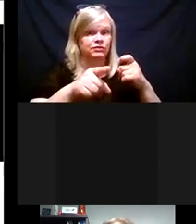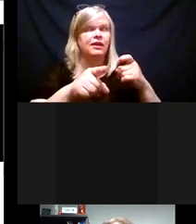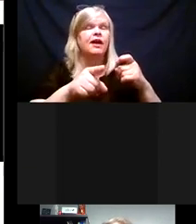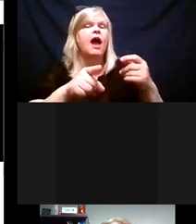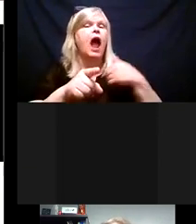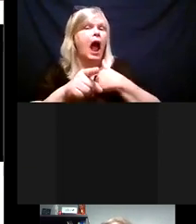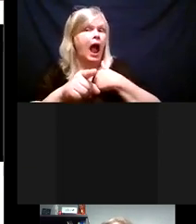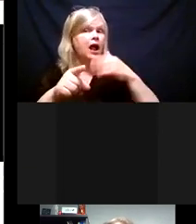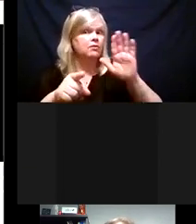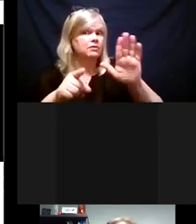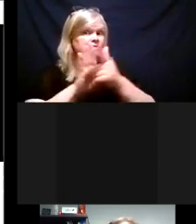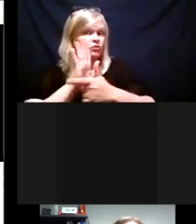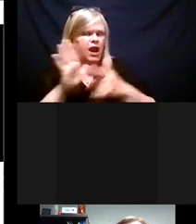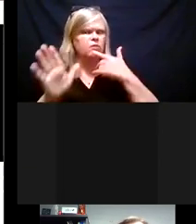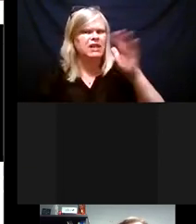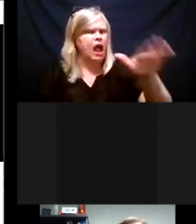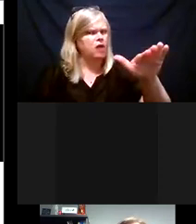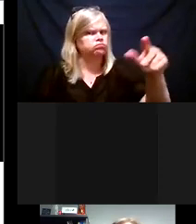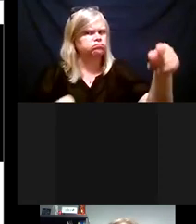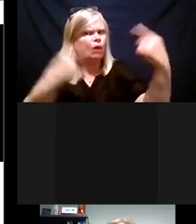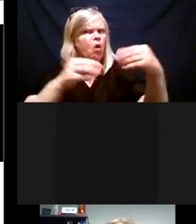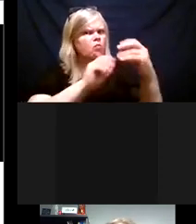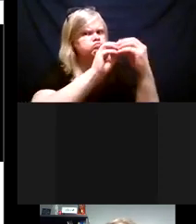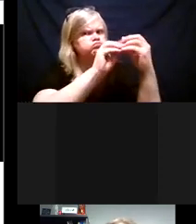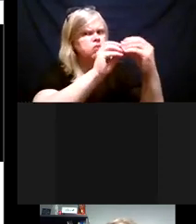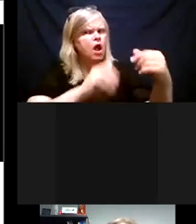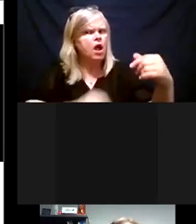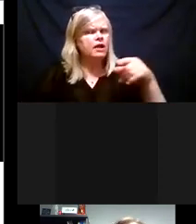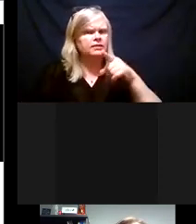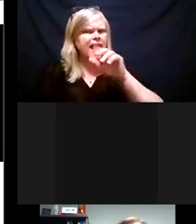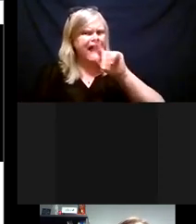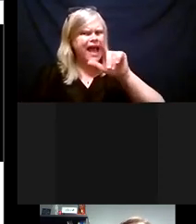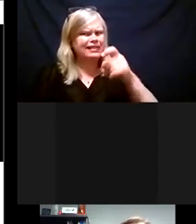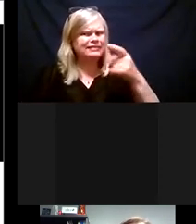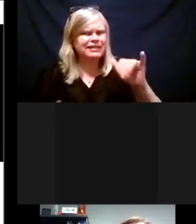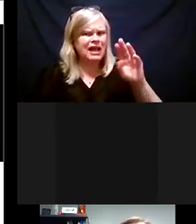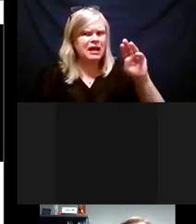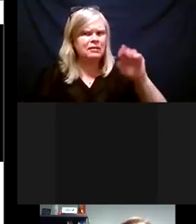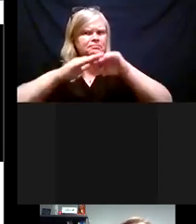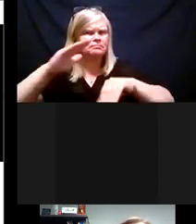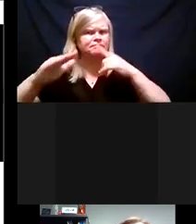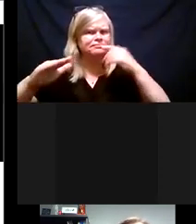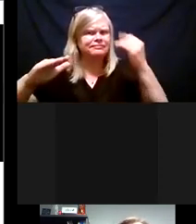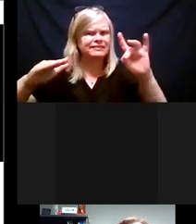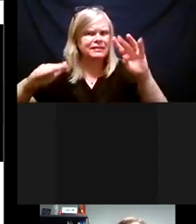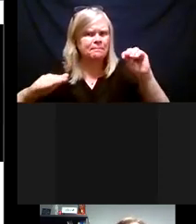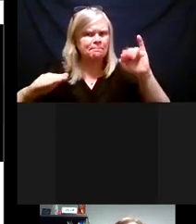I THINK BECAUSE ALEX IS A MINOR AND, YOU KNOW, IF ALEX HAS NO